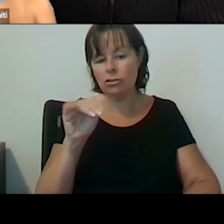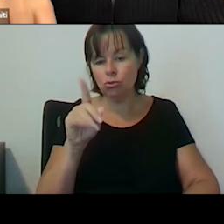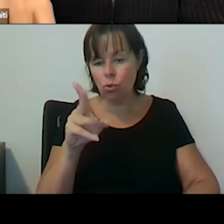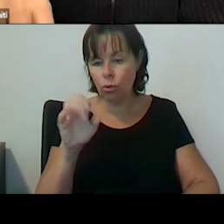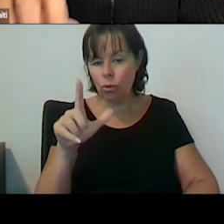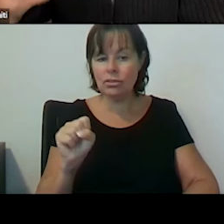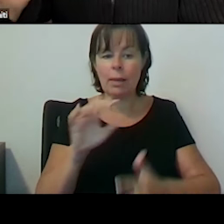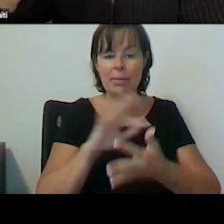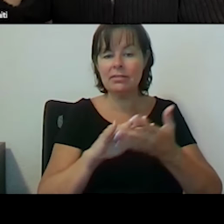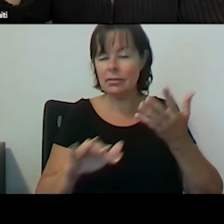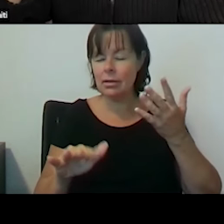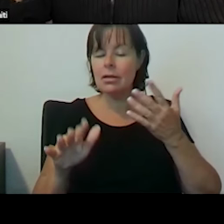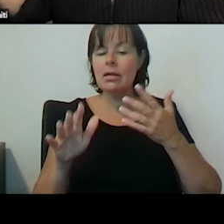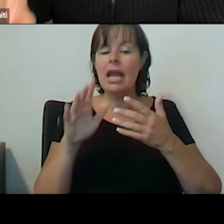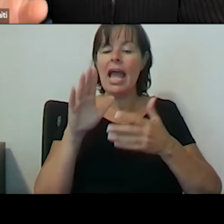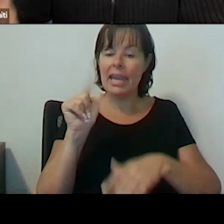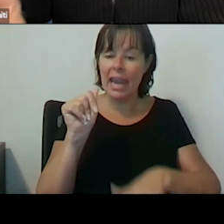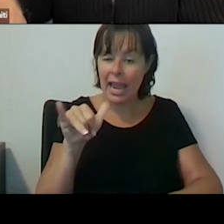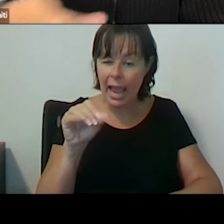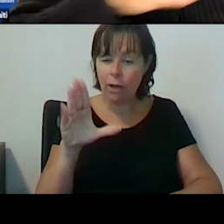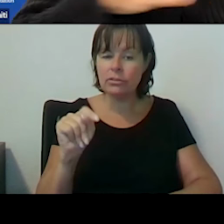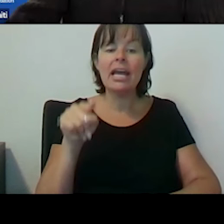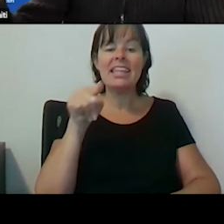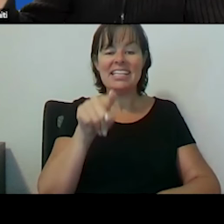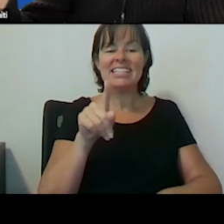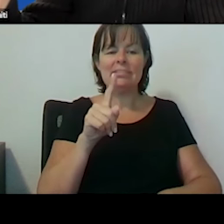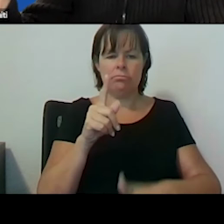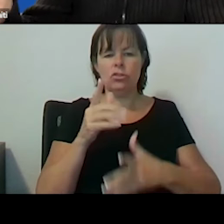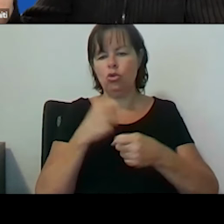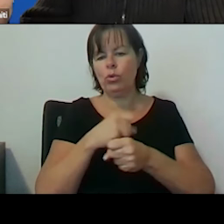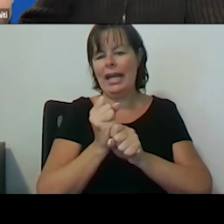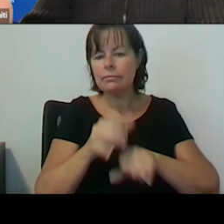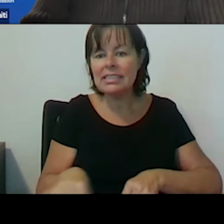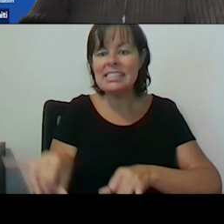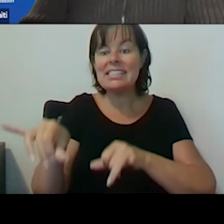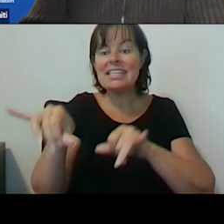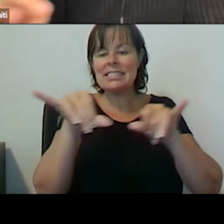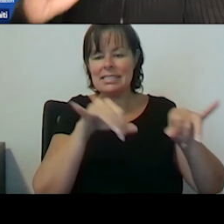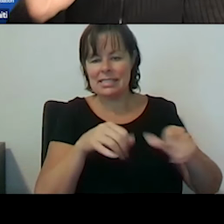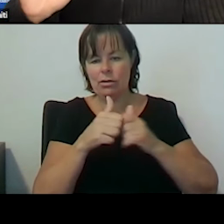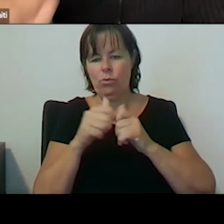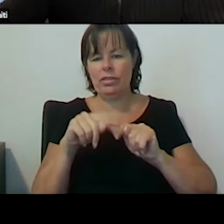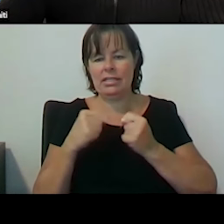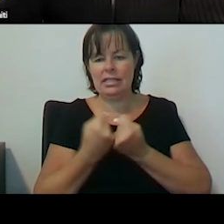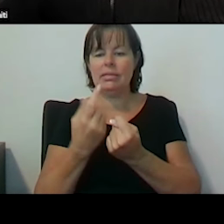uh this creates massive consistency along the teams and it creates much much more time for